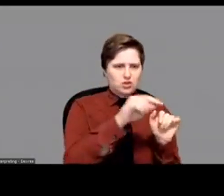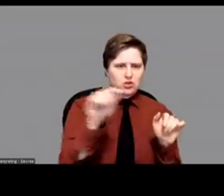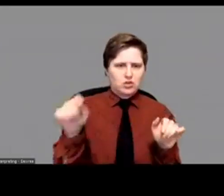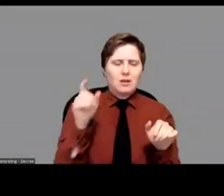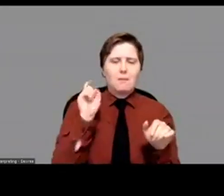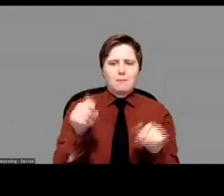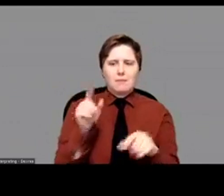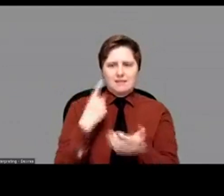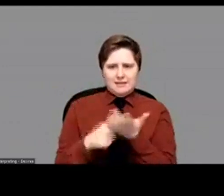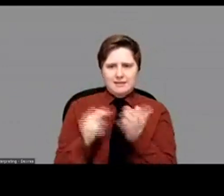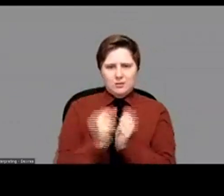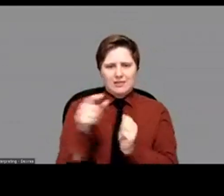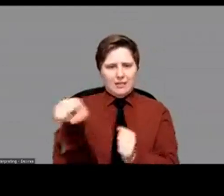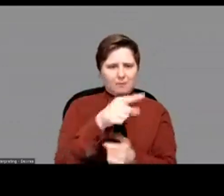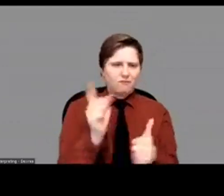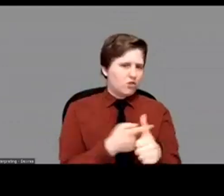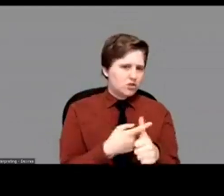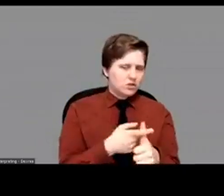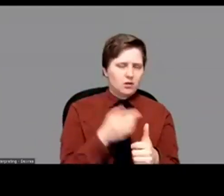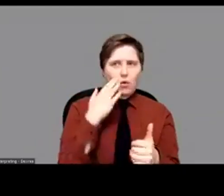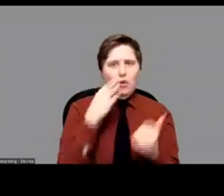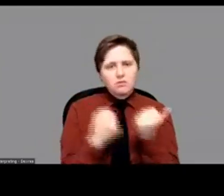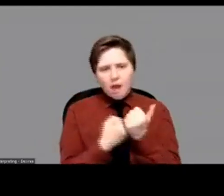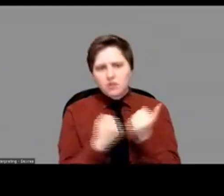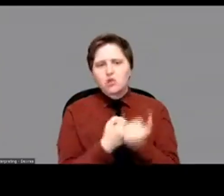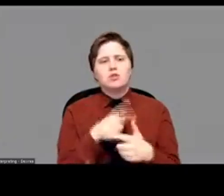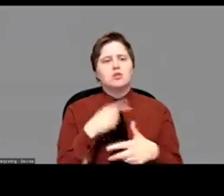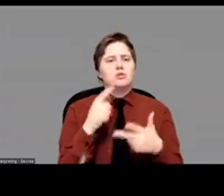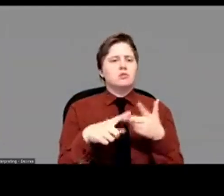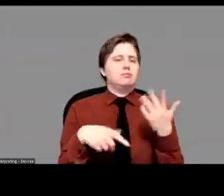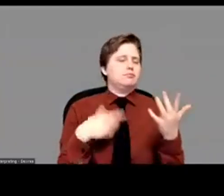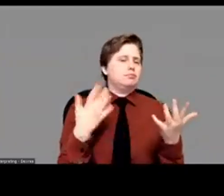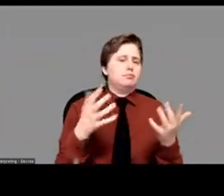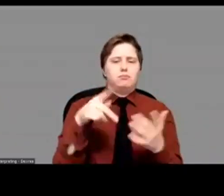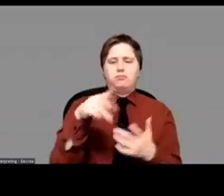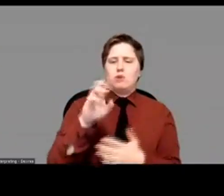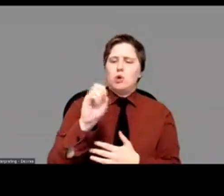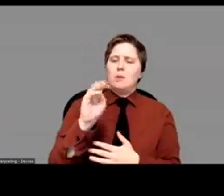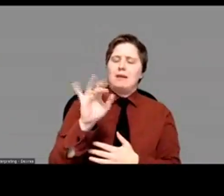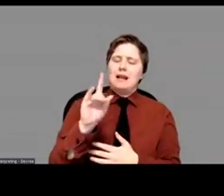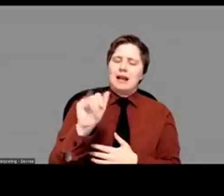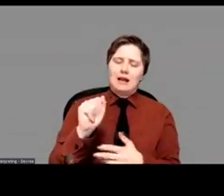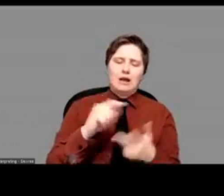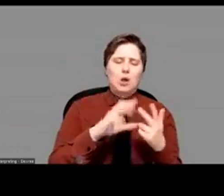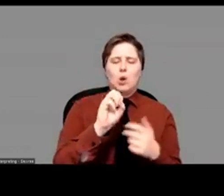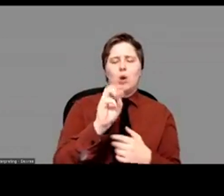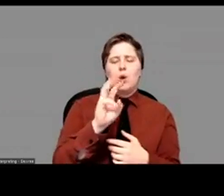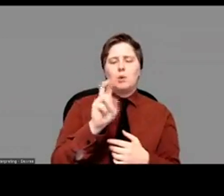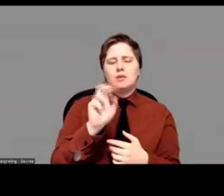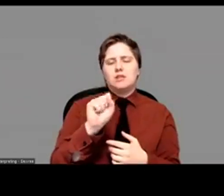that we have to consult with sponsors. You know where this ProMedica, Owens Corning or so many different